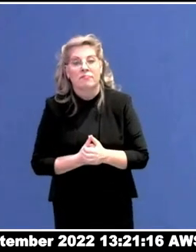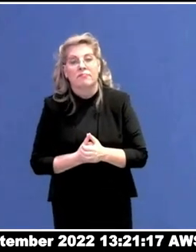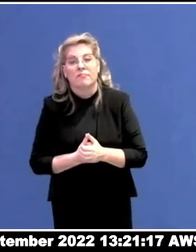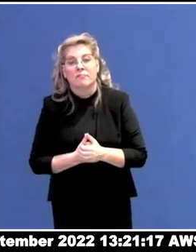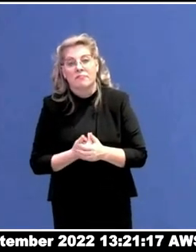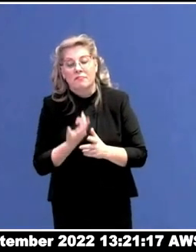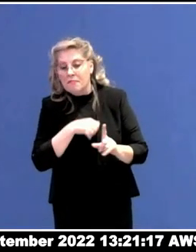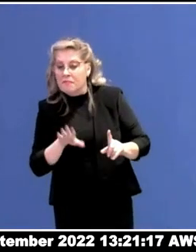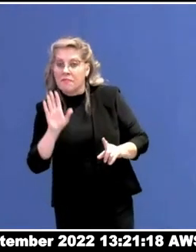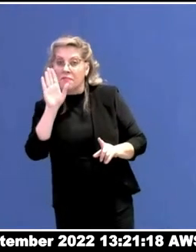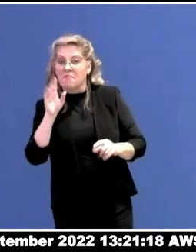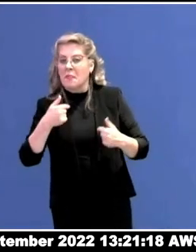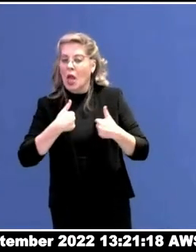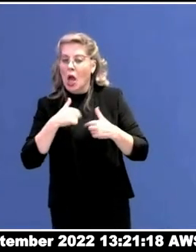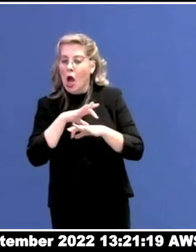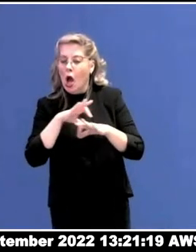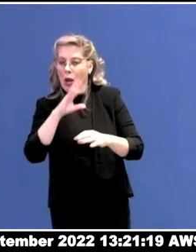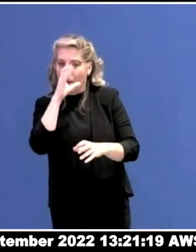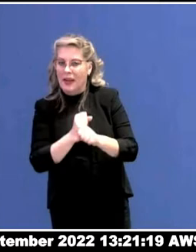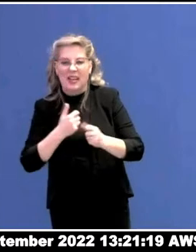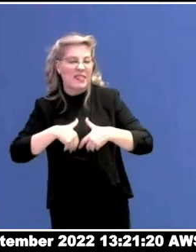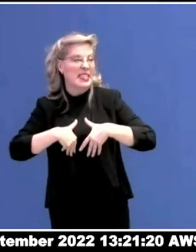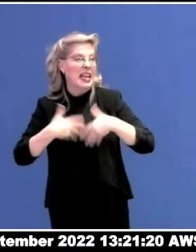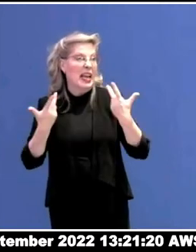any prison, whether it's youth or adult, in this country.